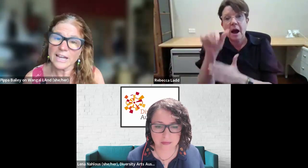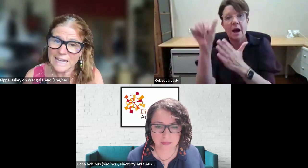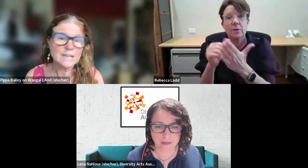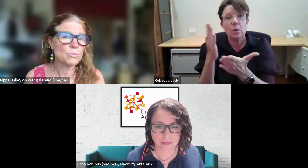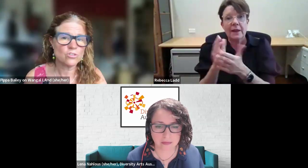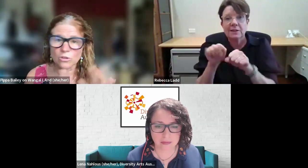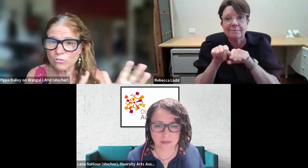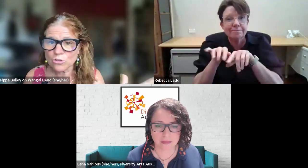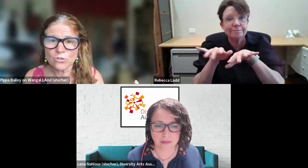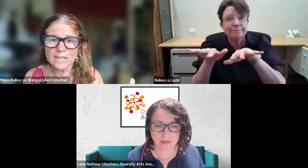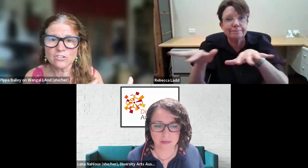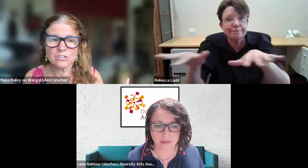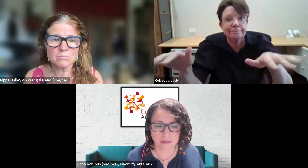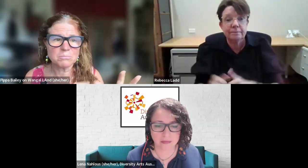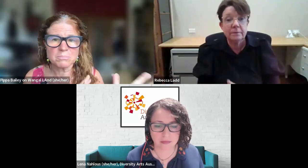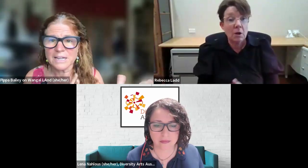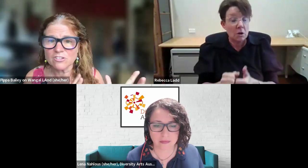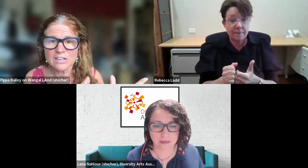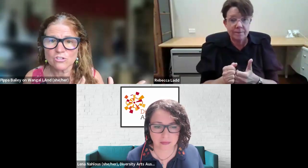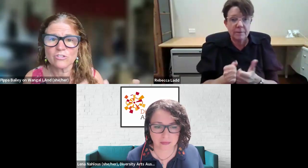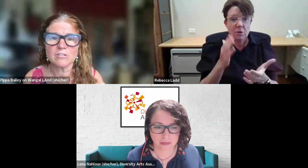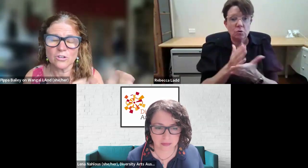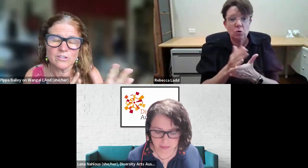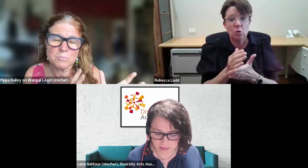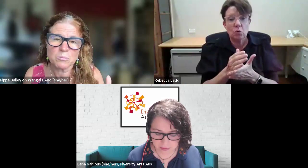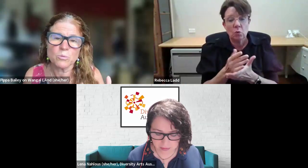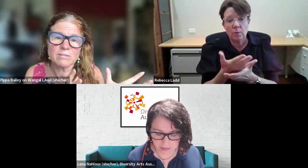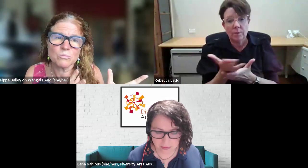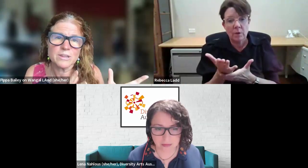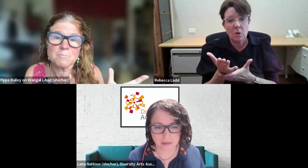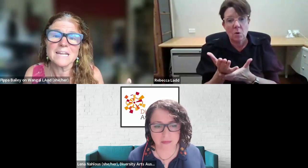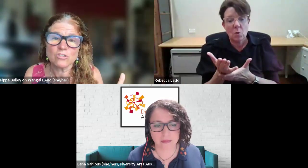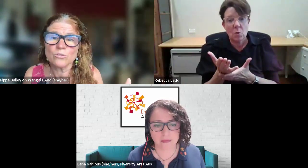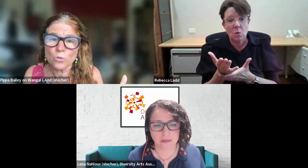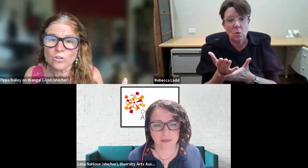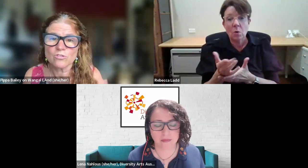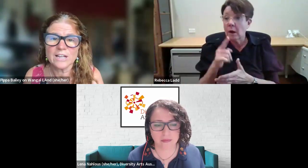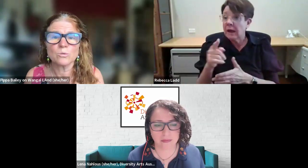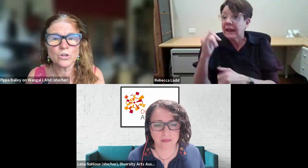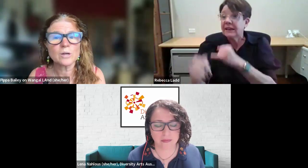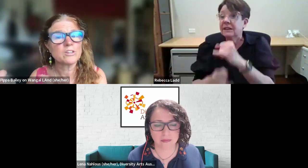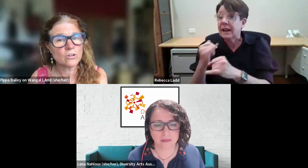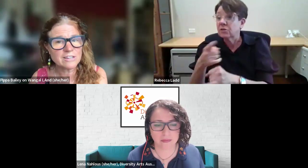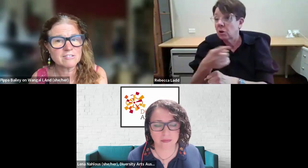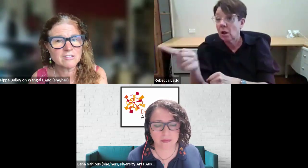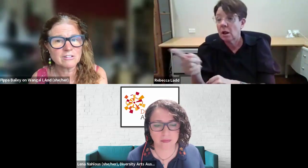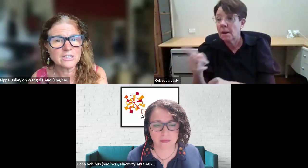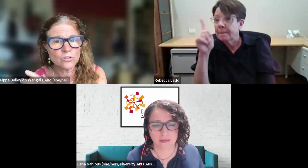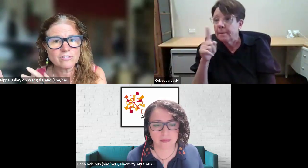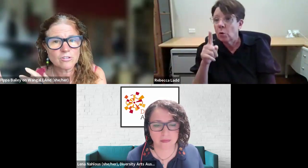people with the money to afford Australian work, and we don't necessarily notice those who are drowning in the Pacific, for example.